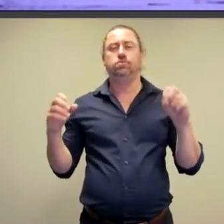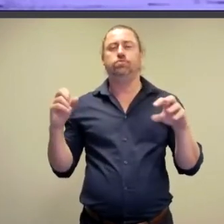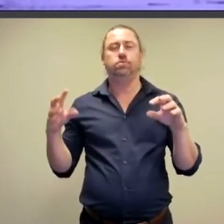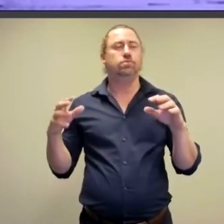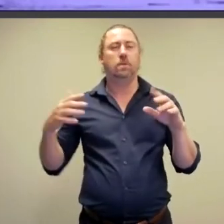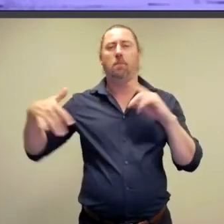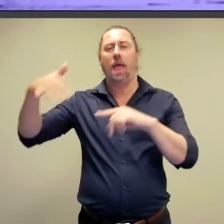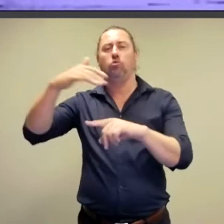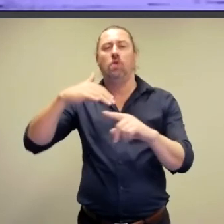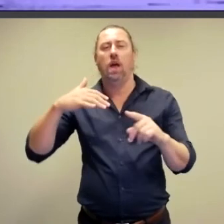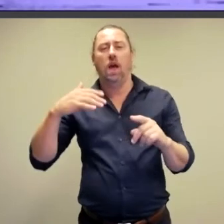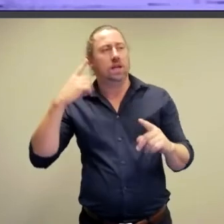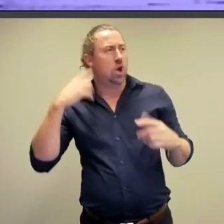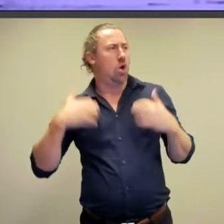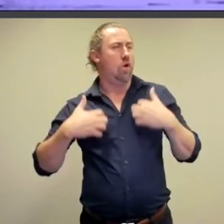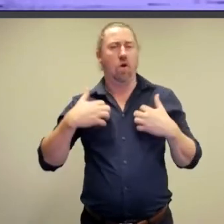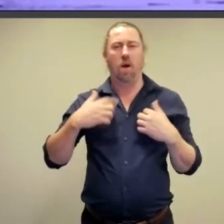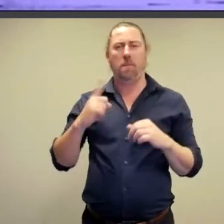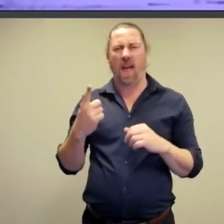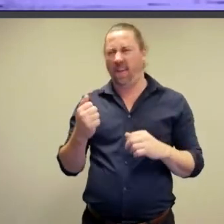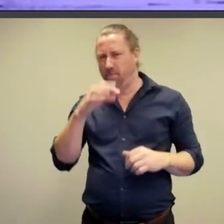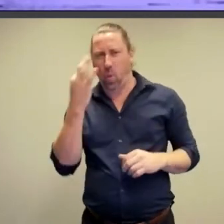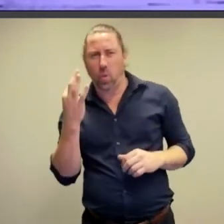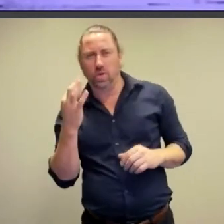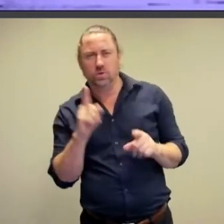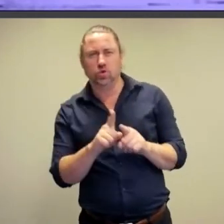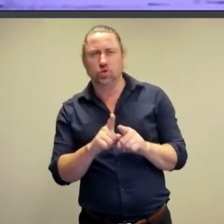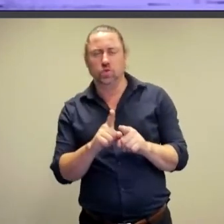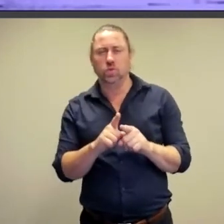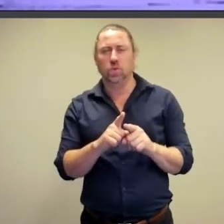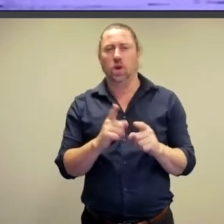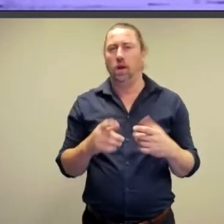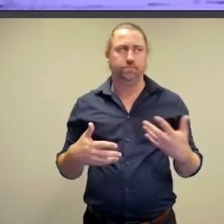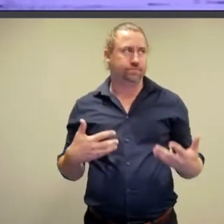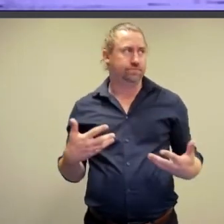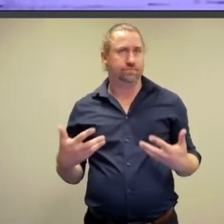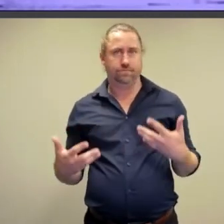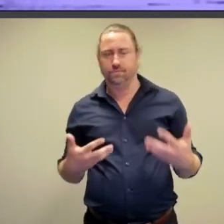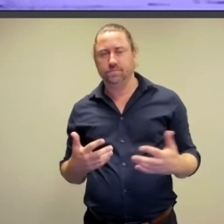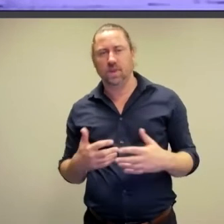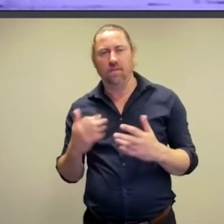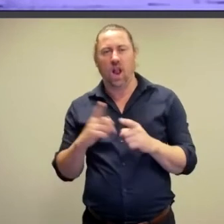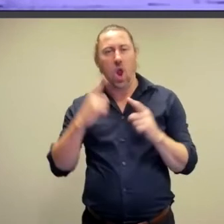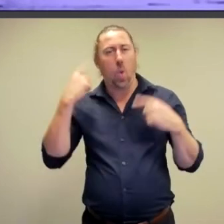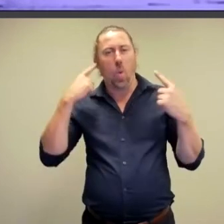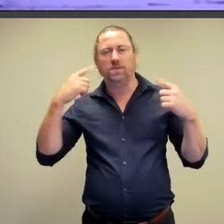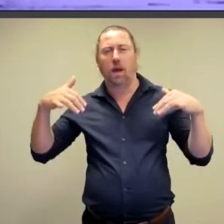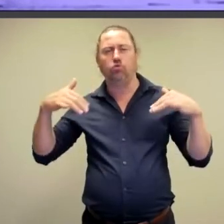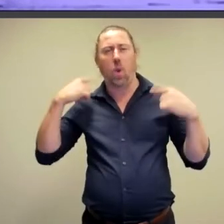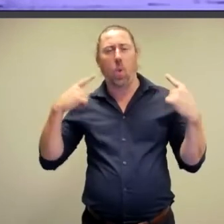promise and boredom and ennui.